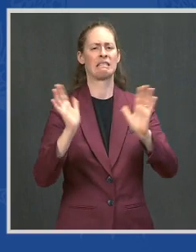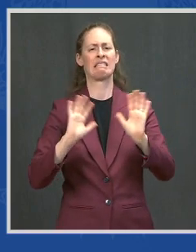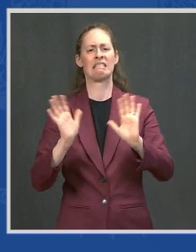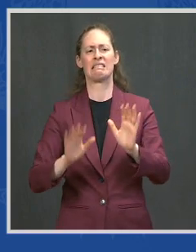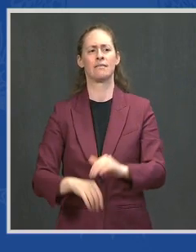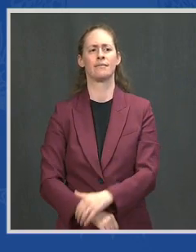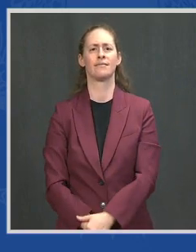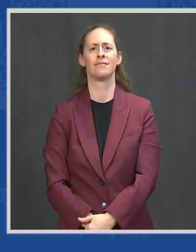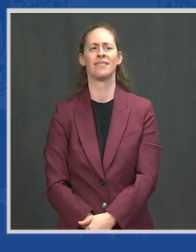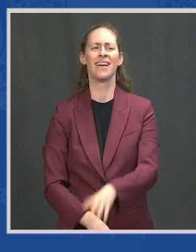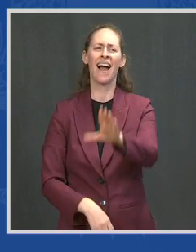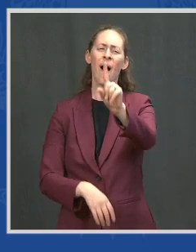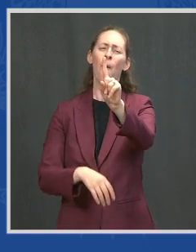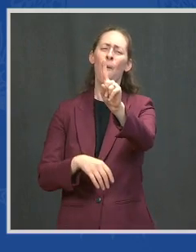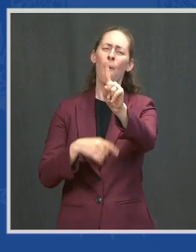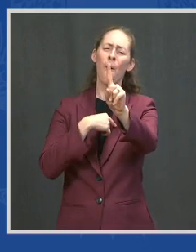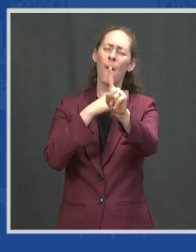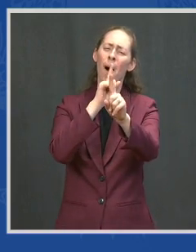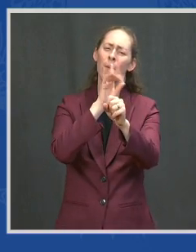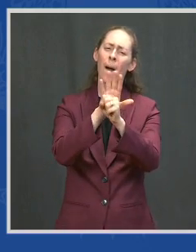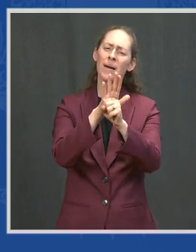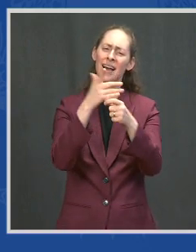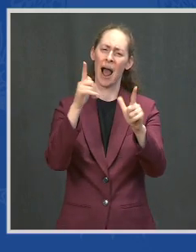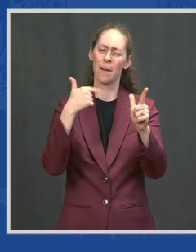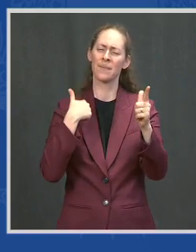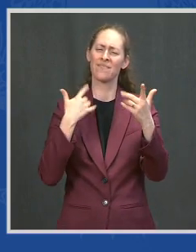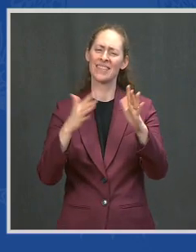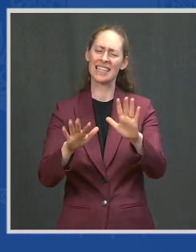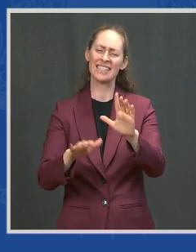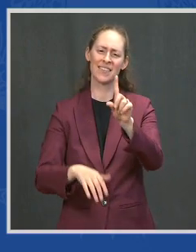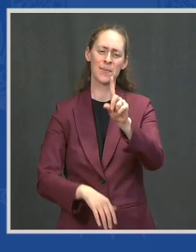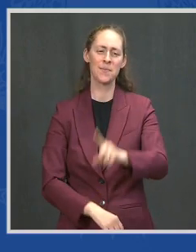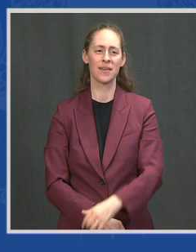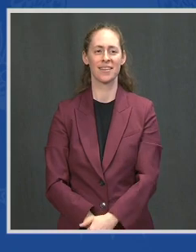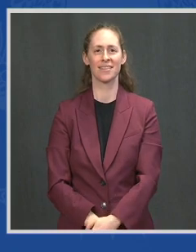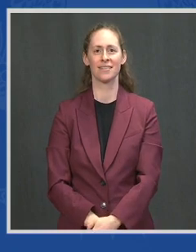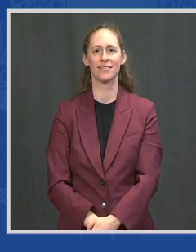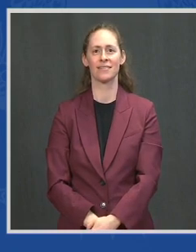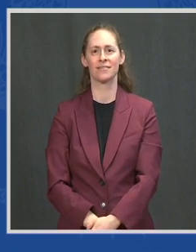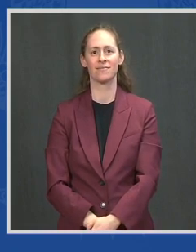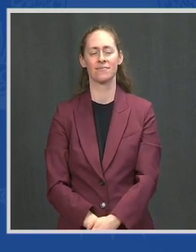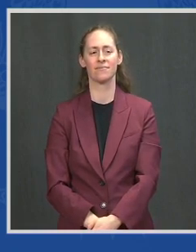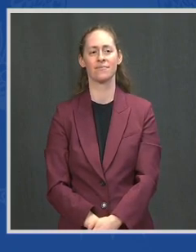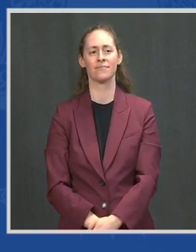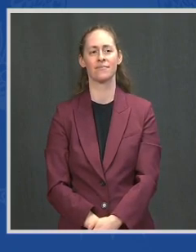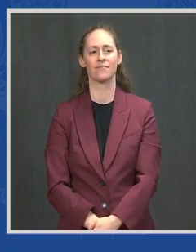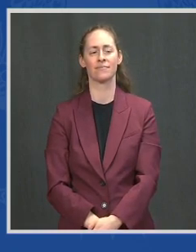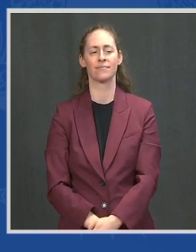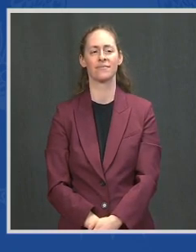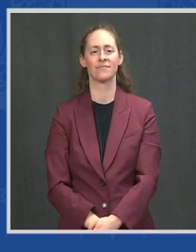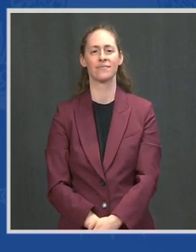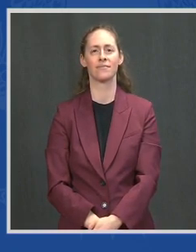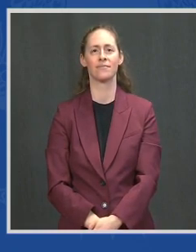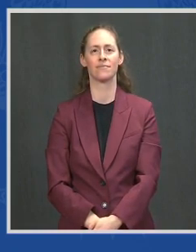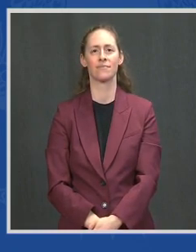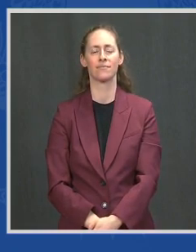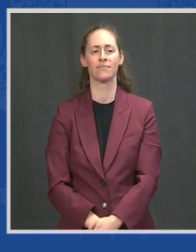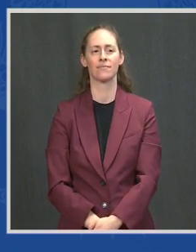I promise I'll get you. Okay. And so it's in one sense, it's harder.